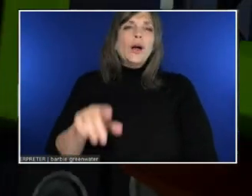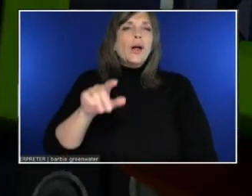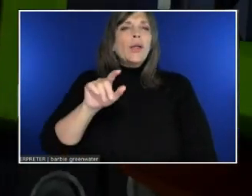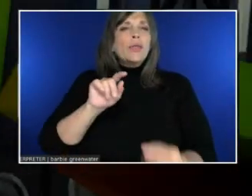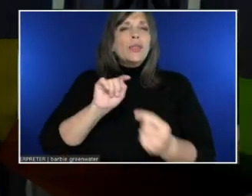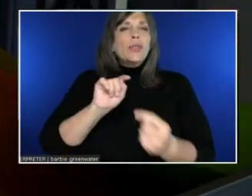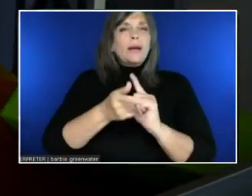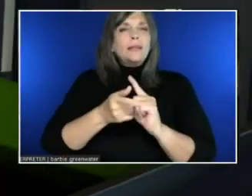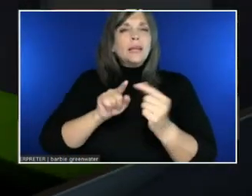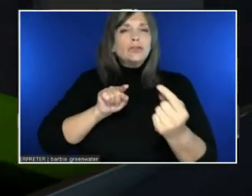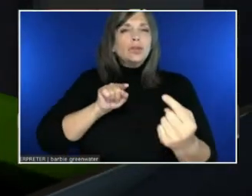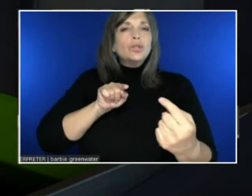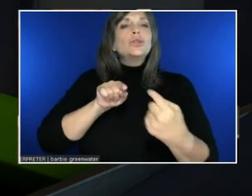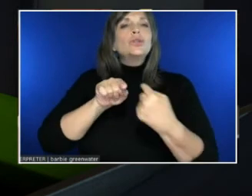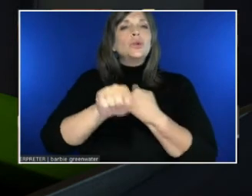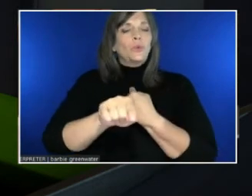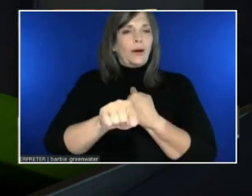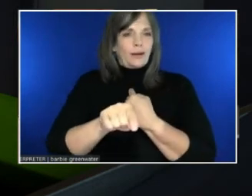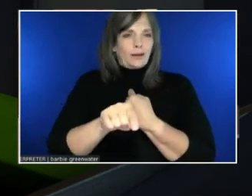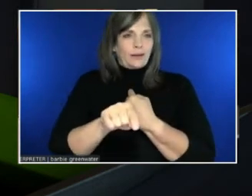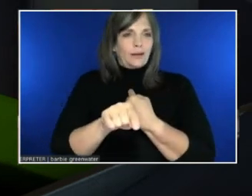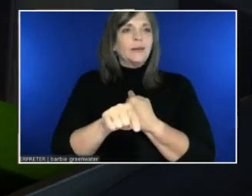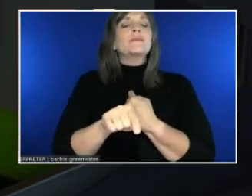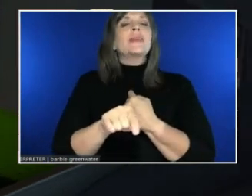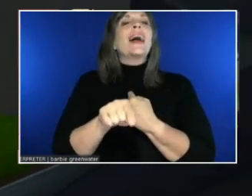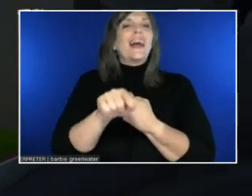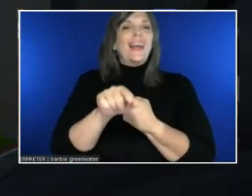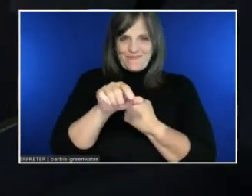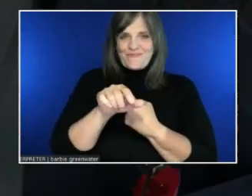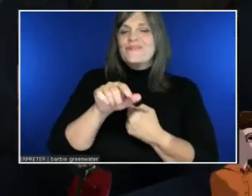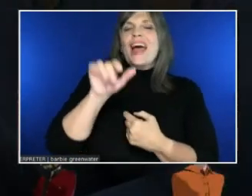Because I think that's gonna be the biggest, biggest game changer.